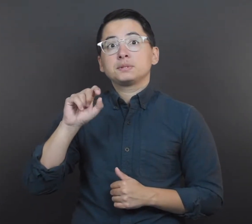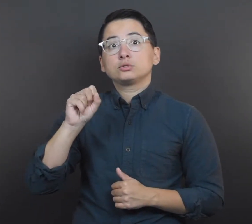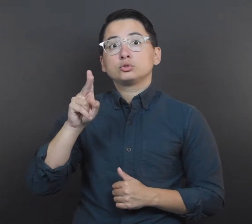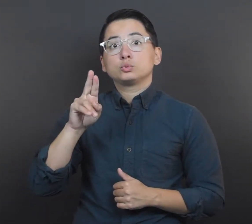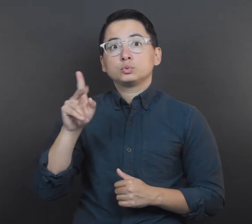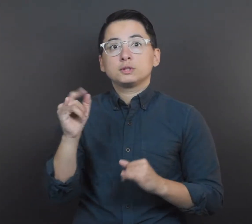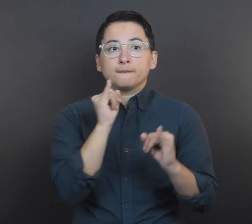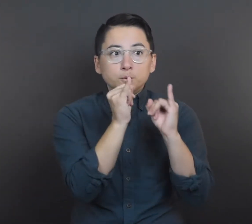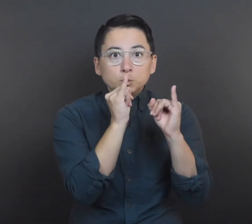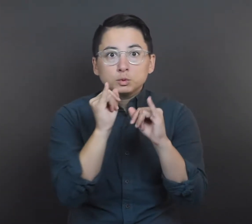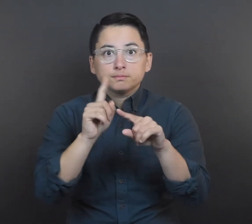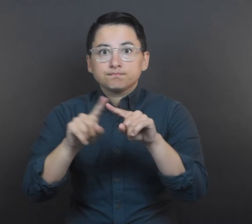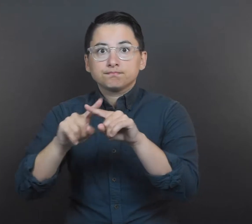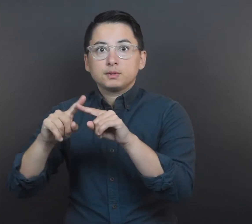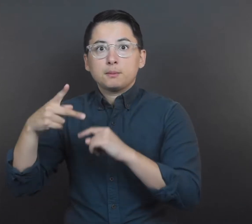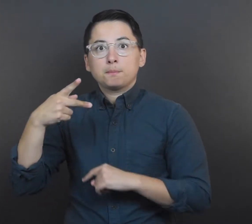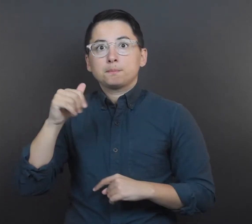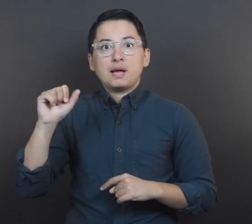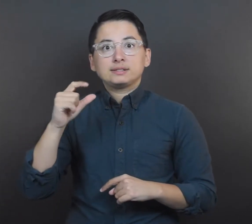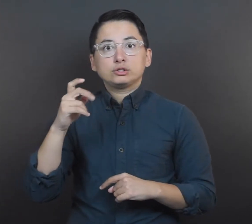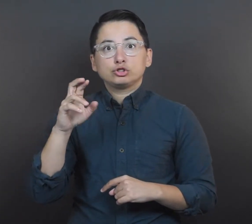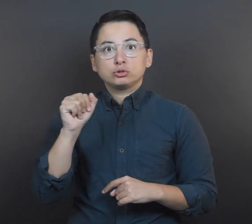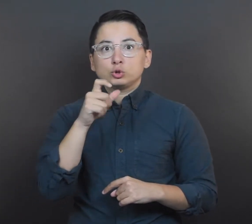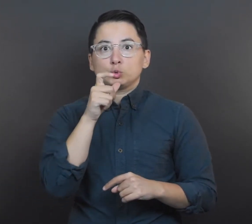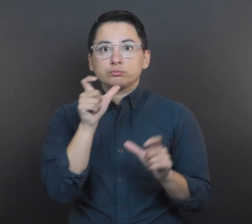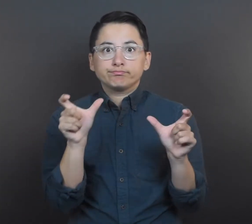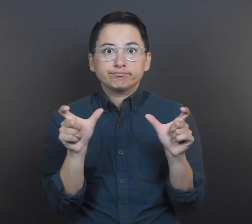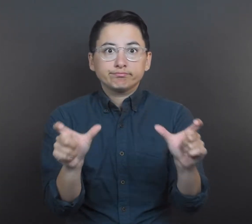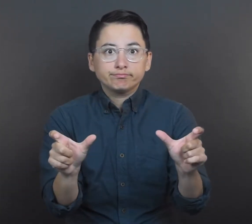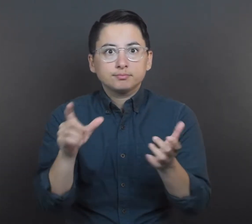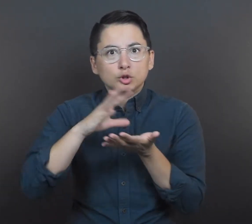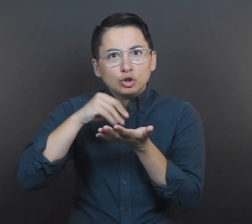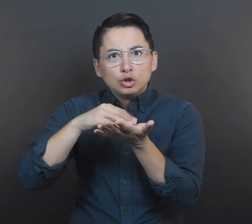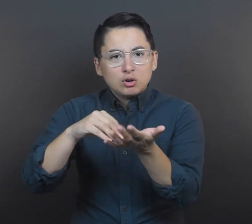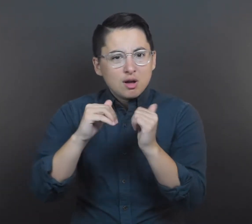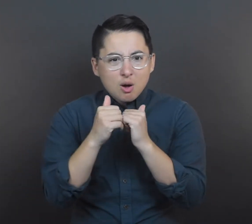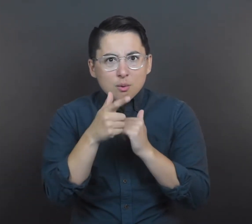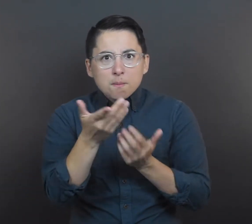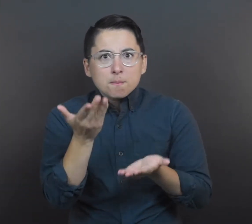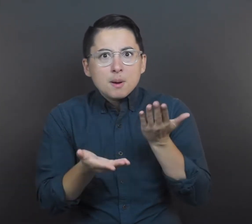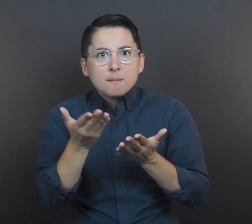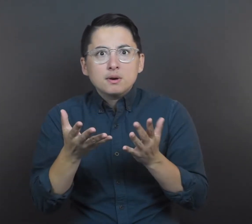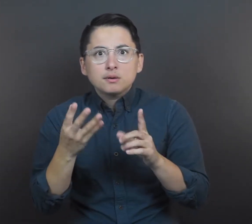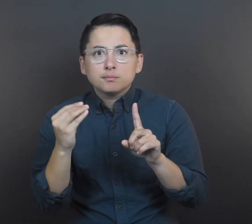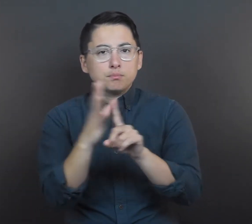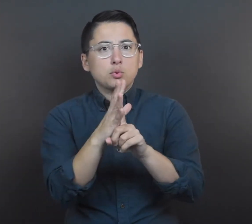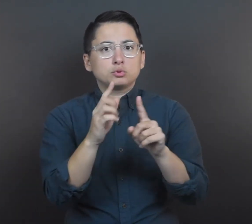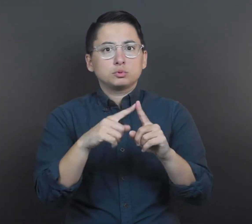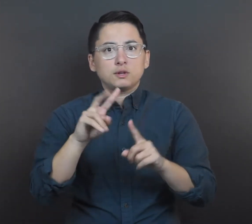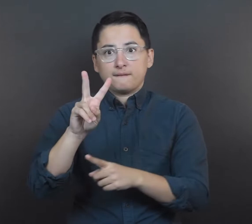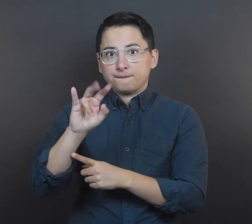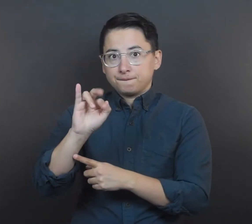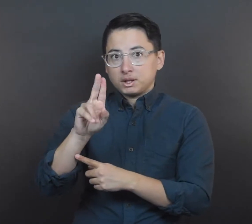virus that causes the disease, when symptoms started, and how the disease progressed.